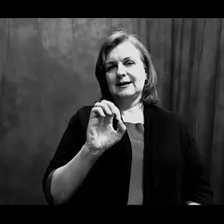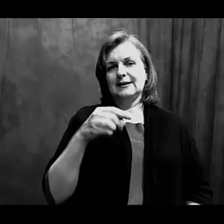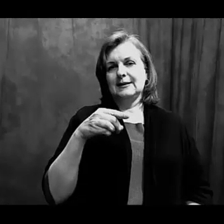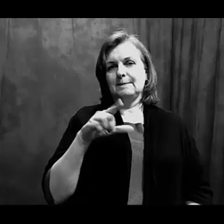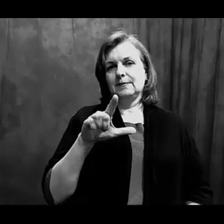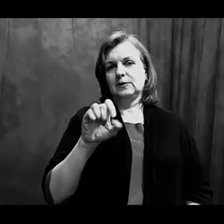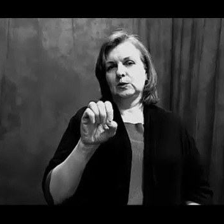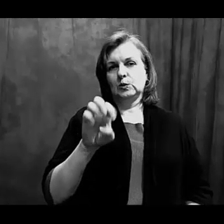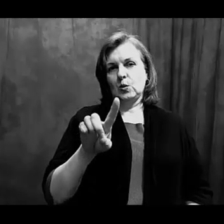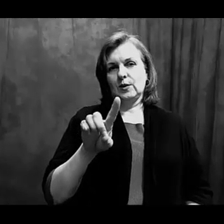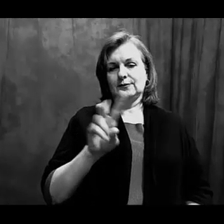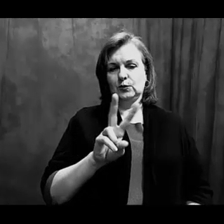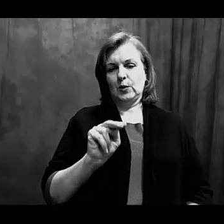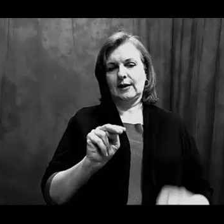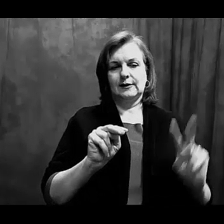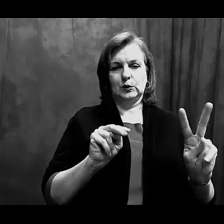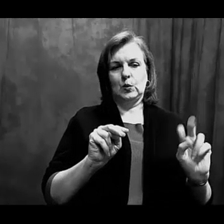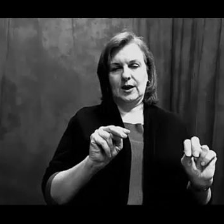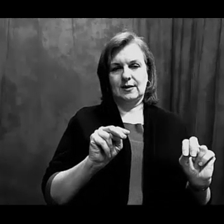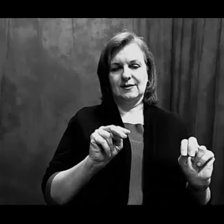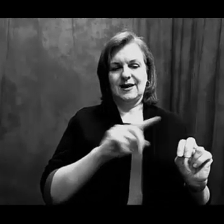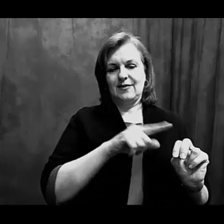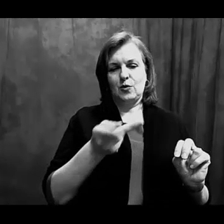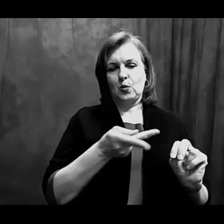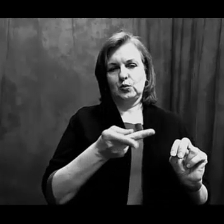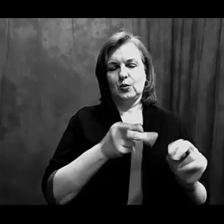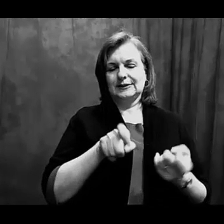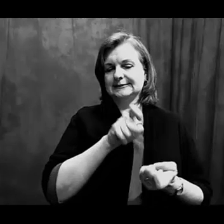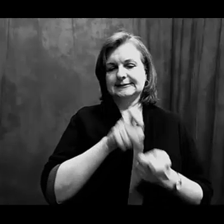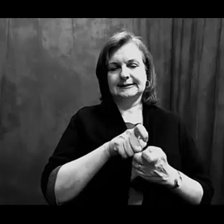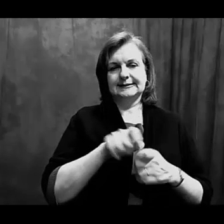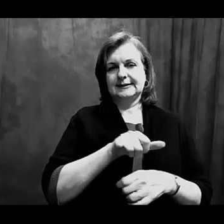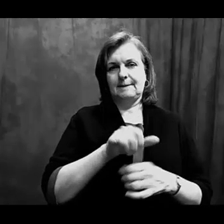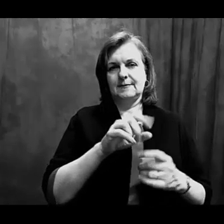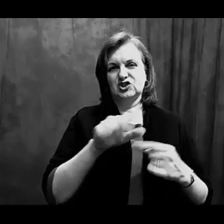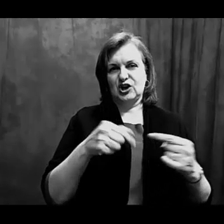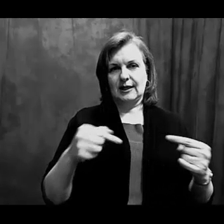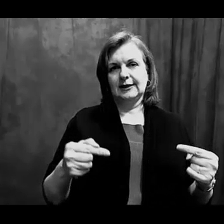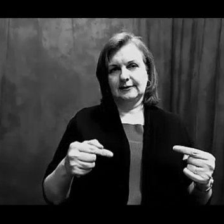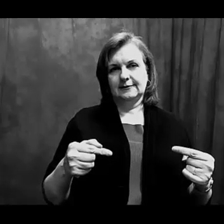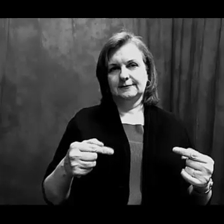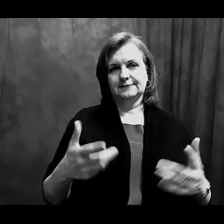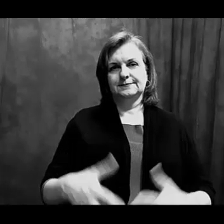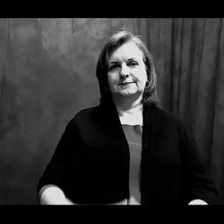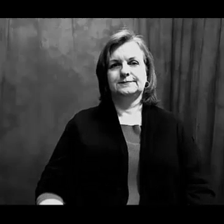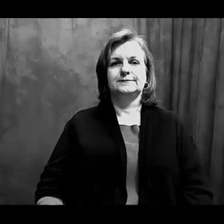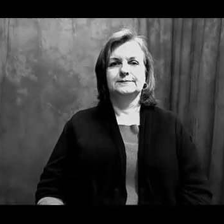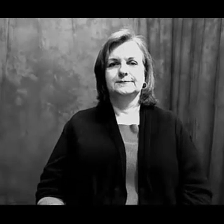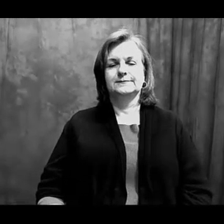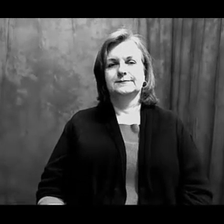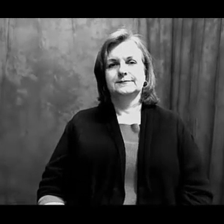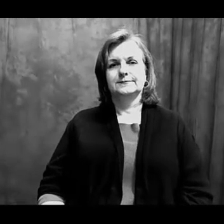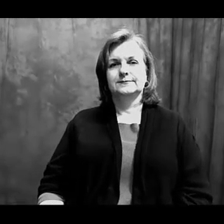and I wanted them to be genetically identical!